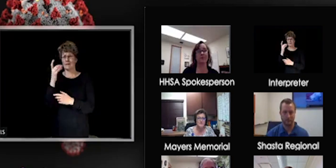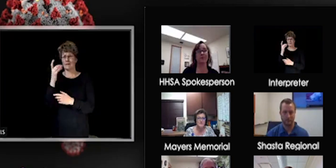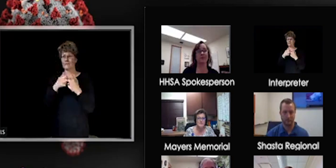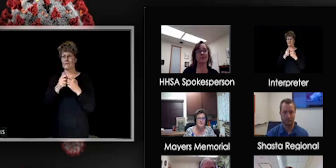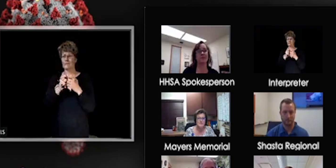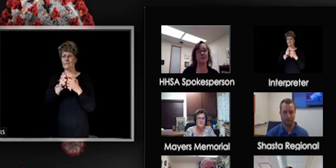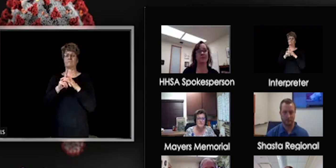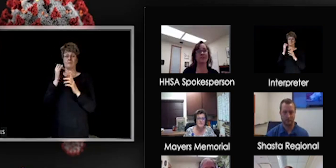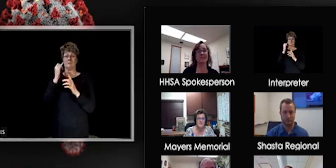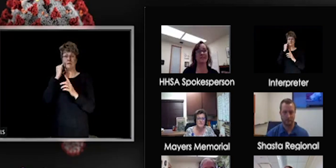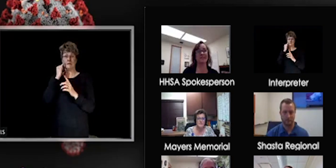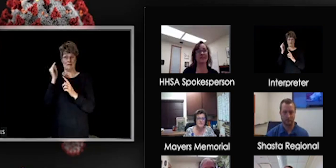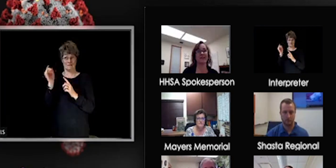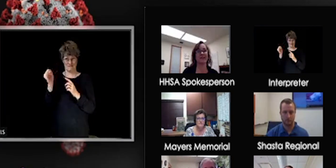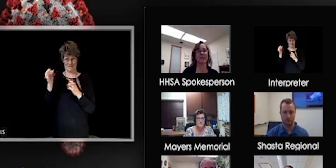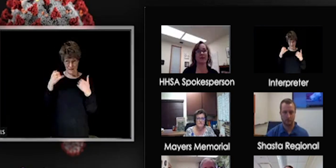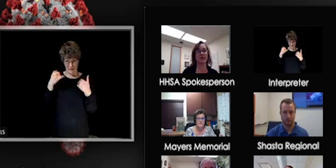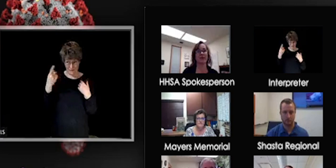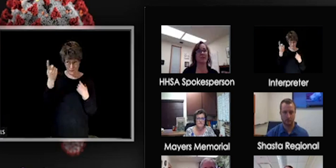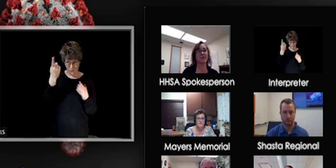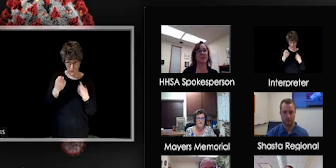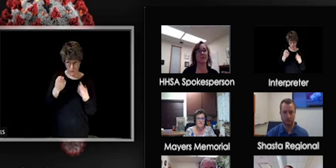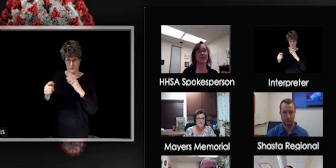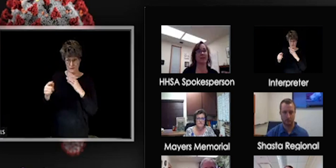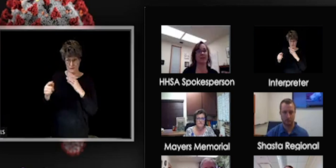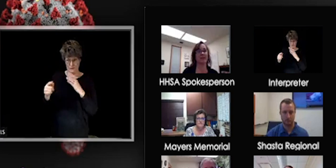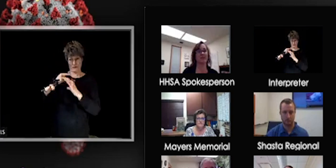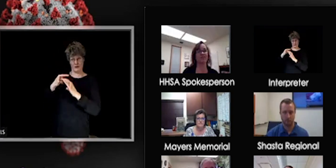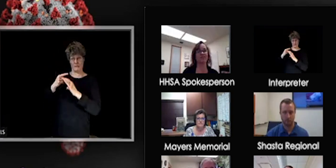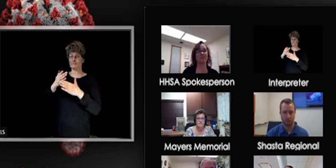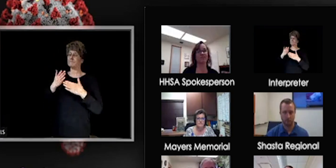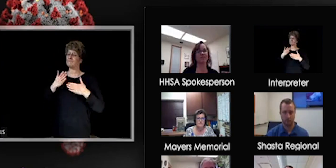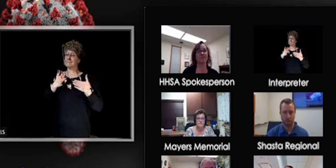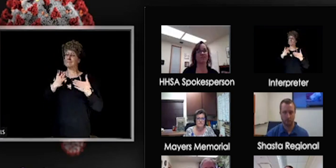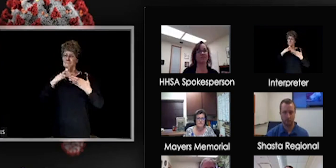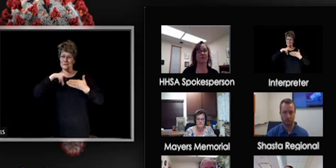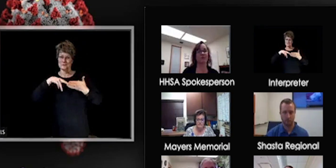me your questions real quick, I’d be happy to read them out loud.